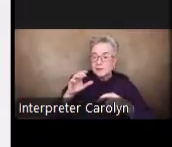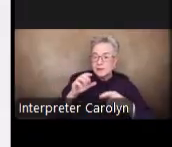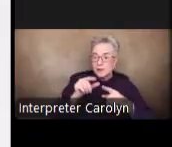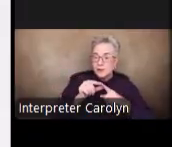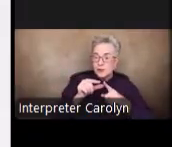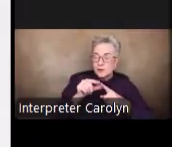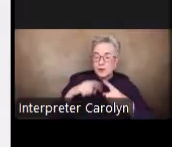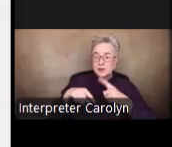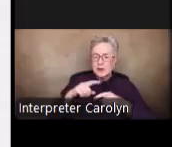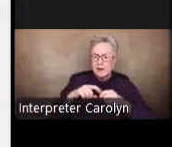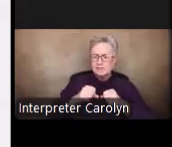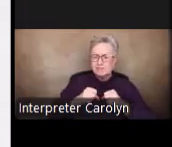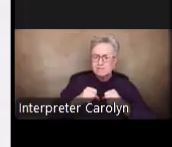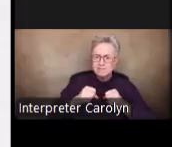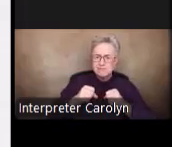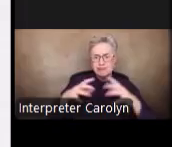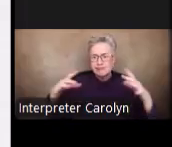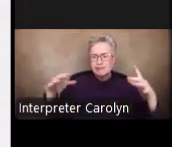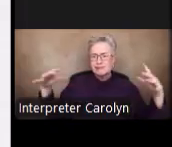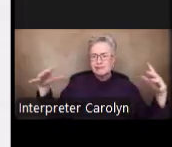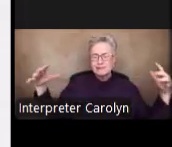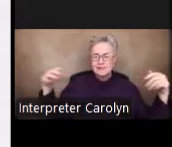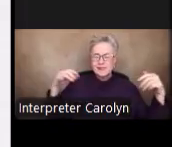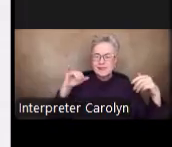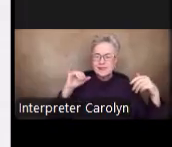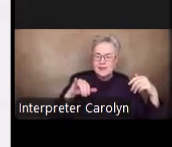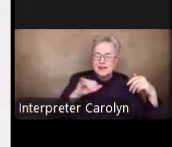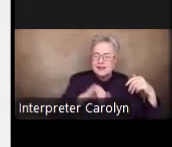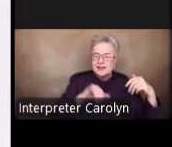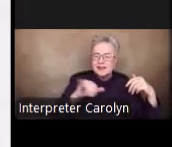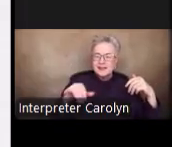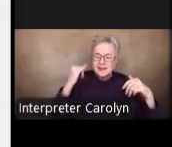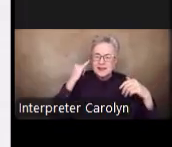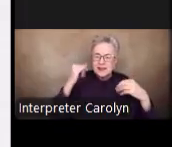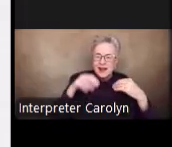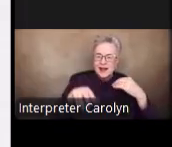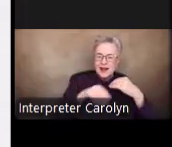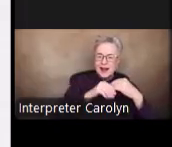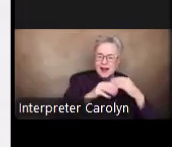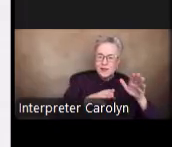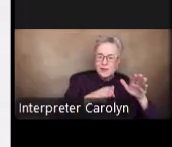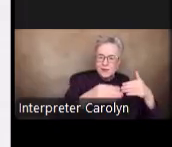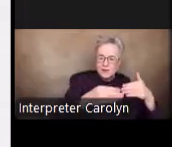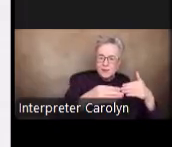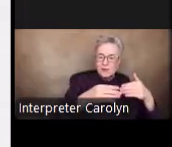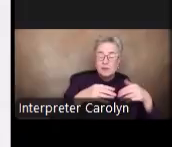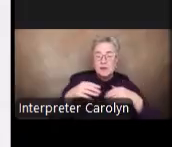each new word or sign is like adding another room. You've got more space, more function, more ways to communicate.